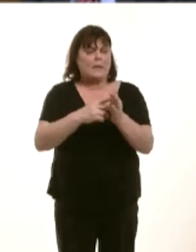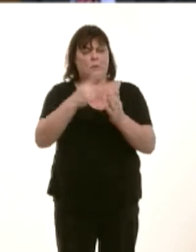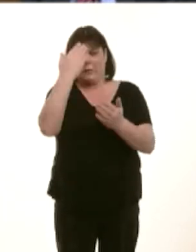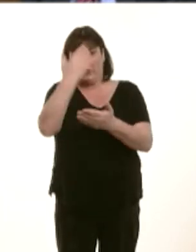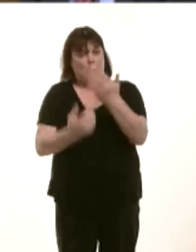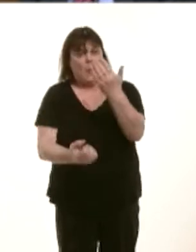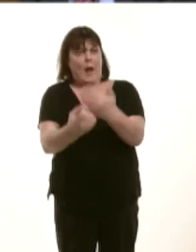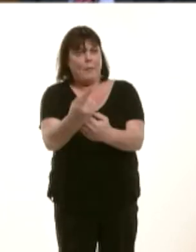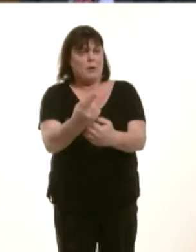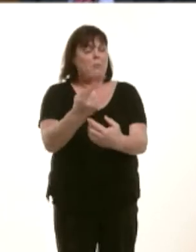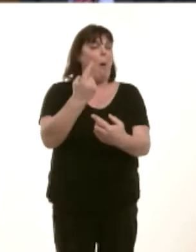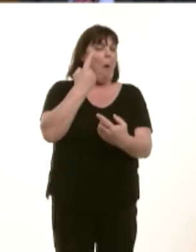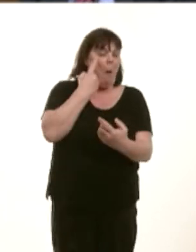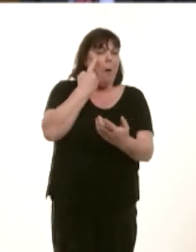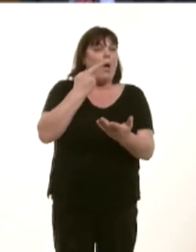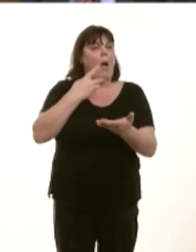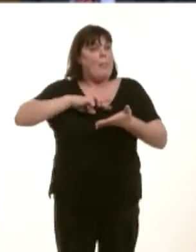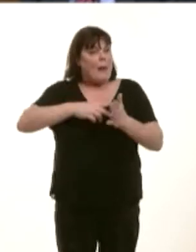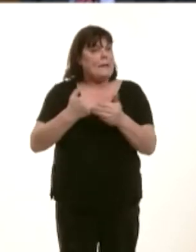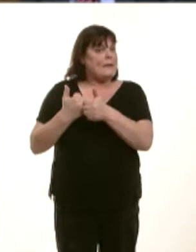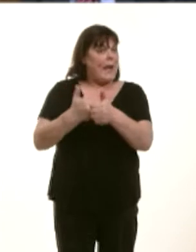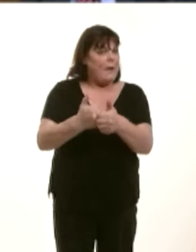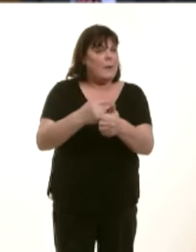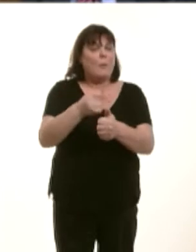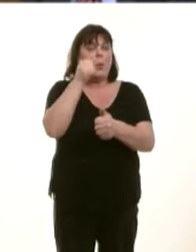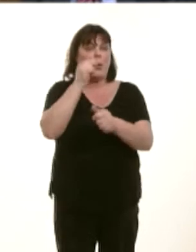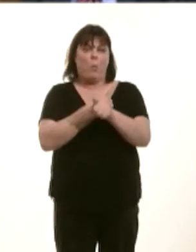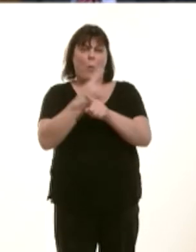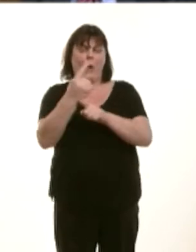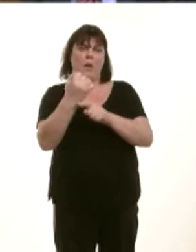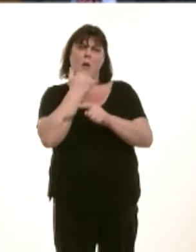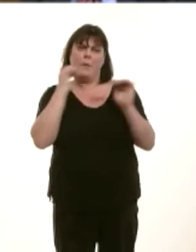the UKóthe surge that would happen in one week, largely because of flu, and a particular